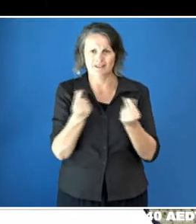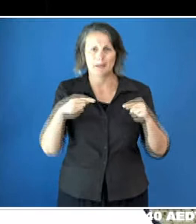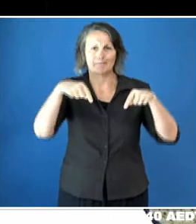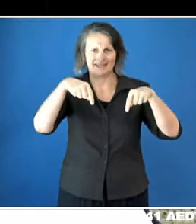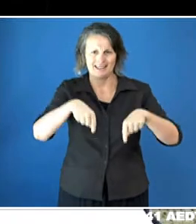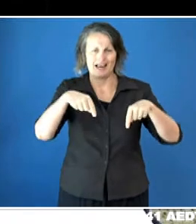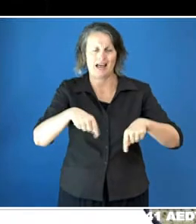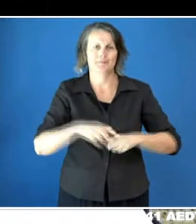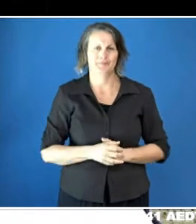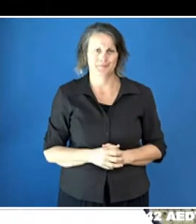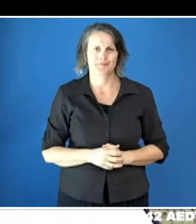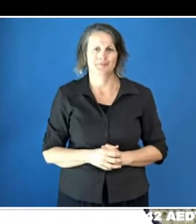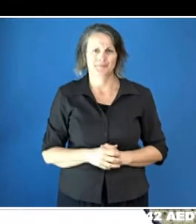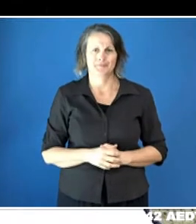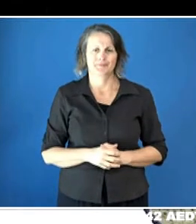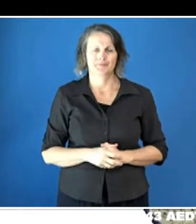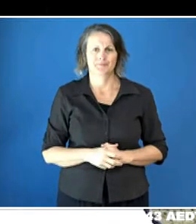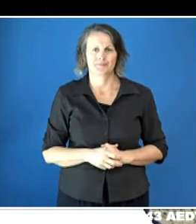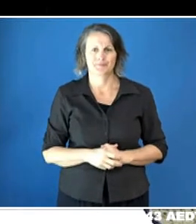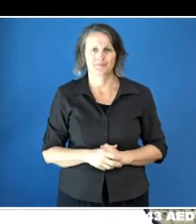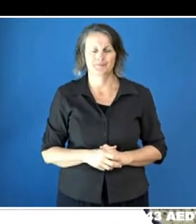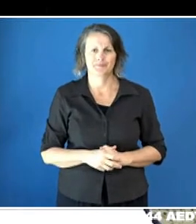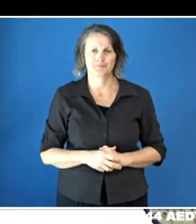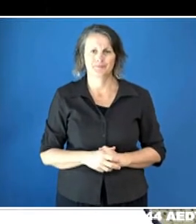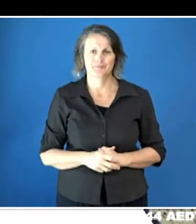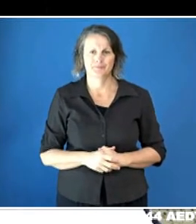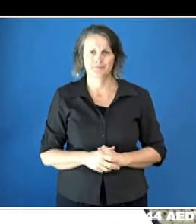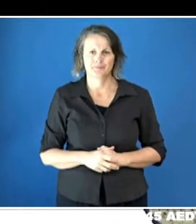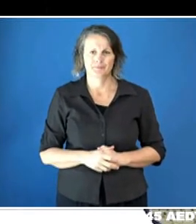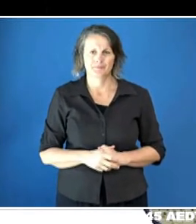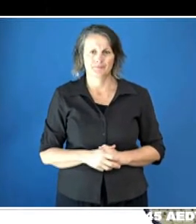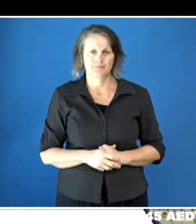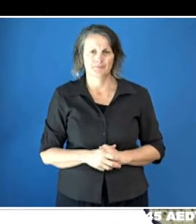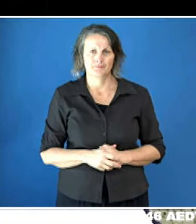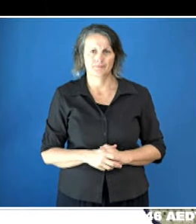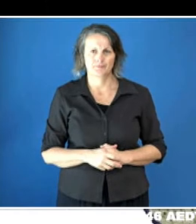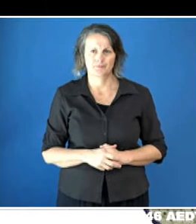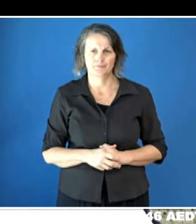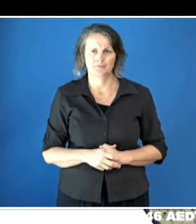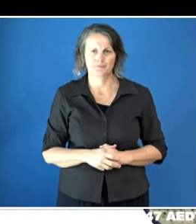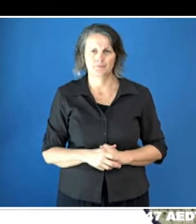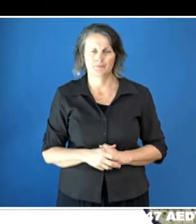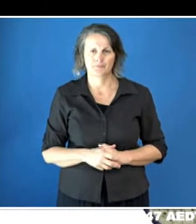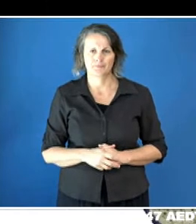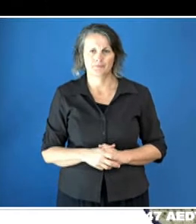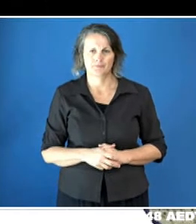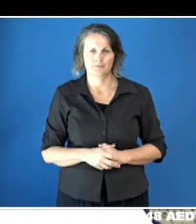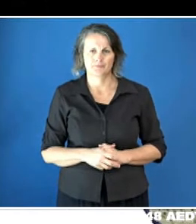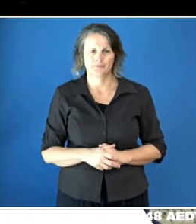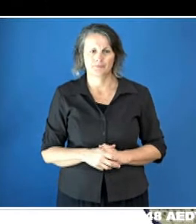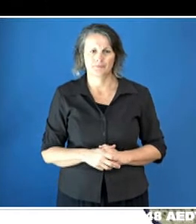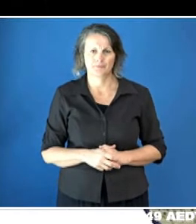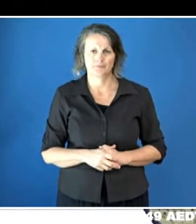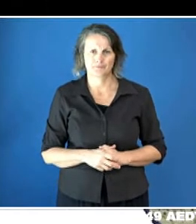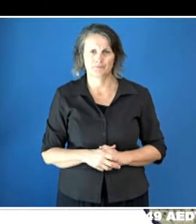I have been, like, you know, for -- I've got here and